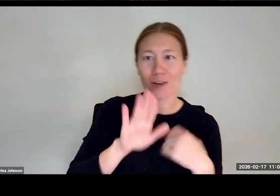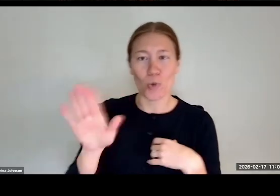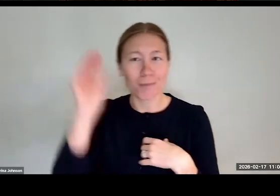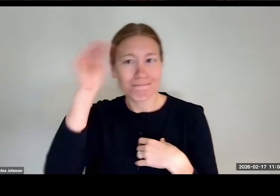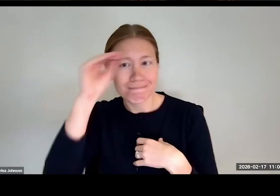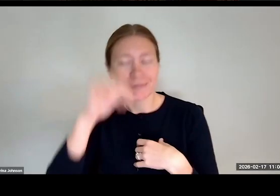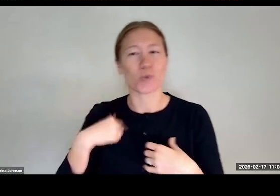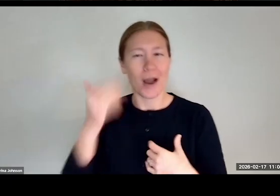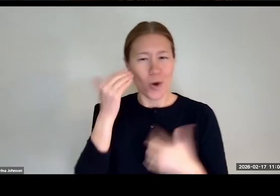and what to change up.